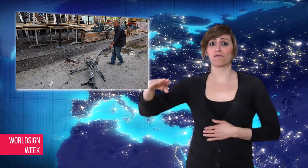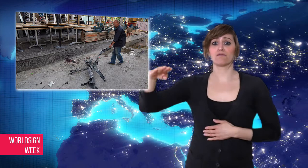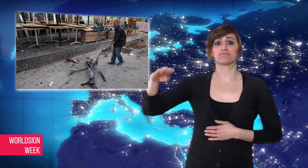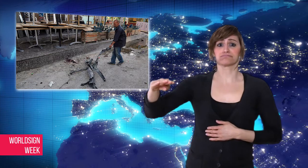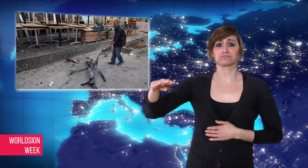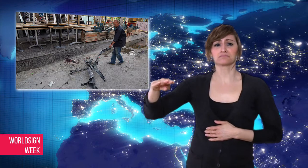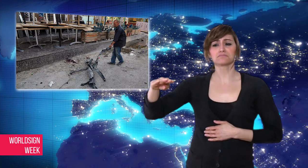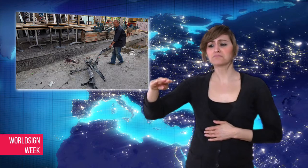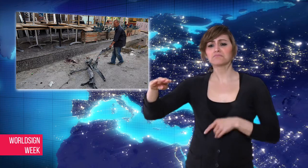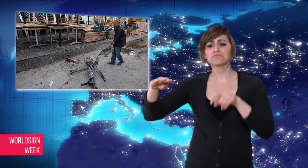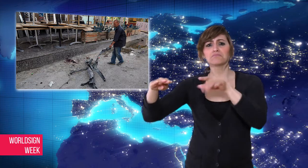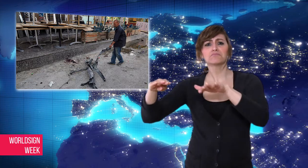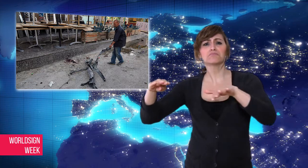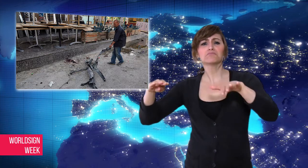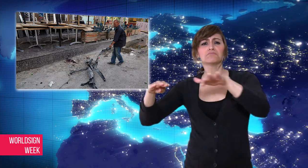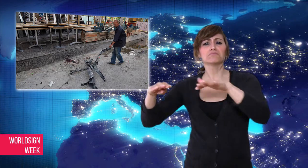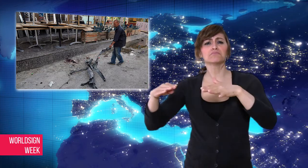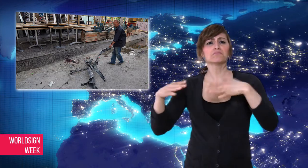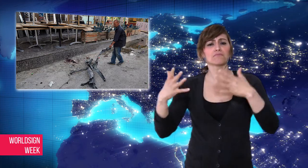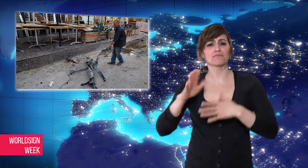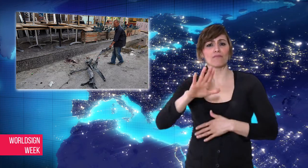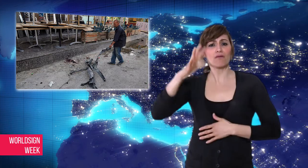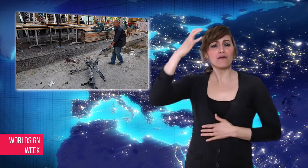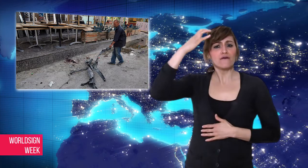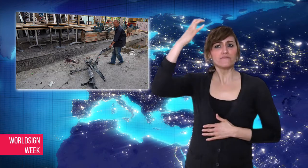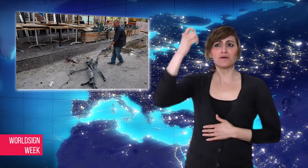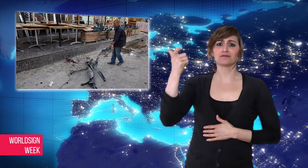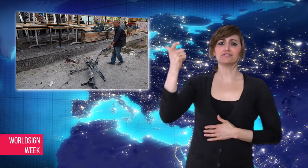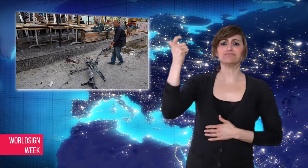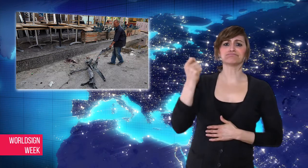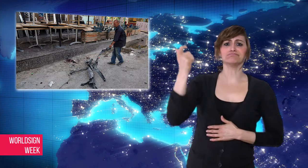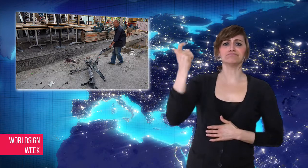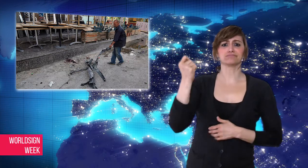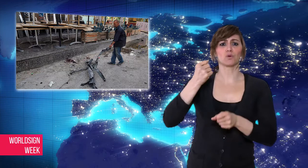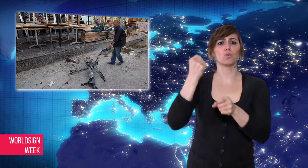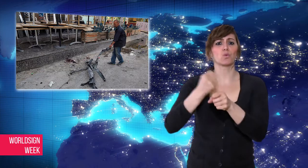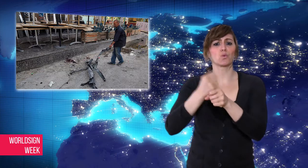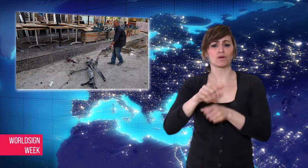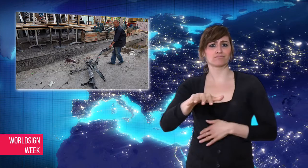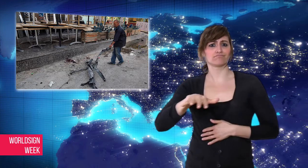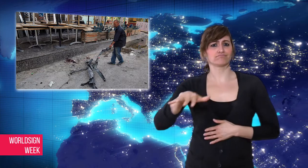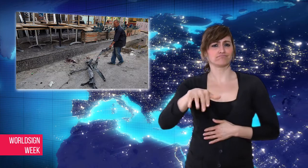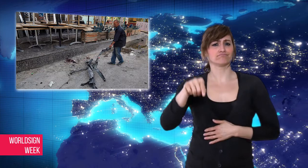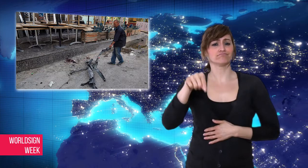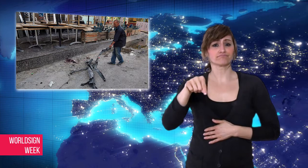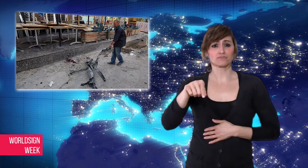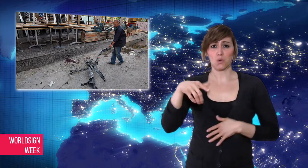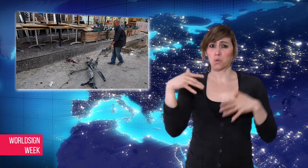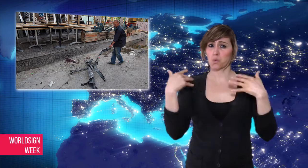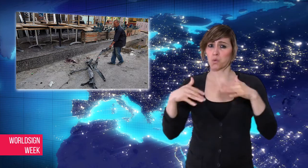The terrorist group ISIS